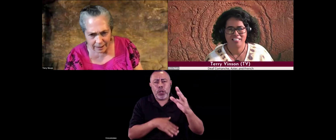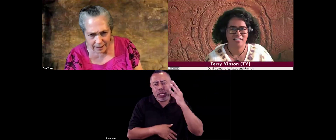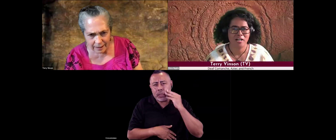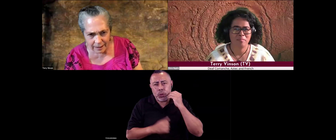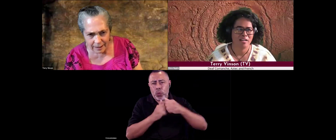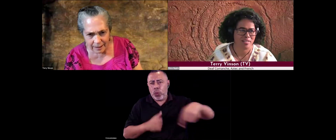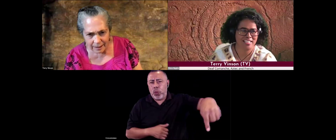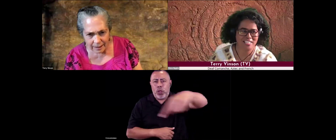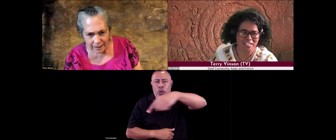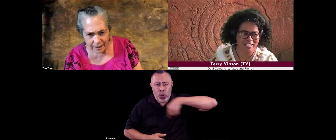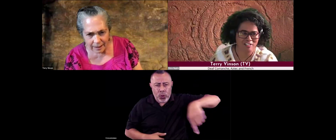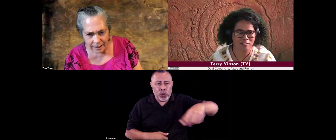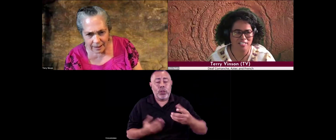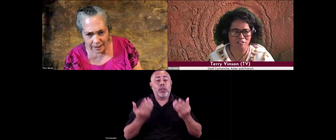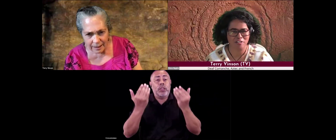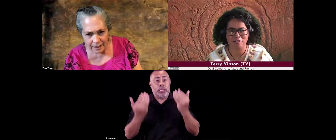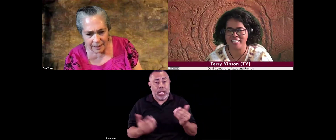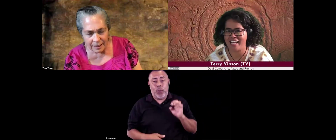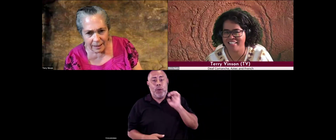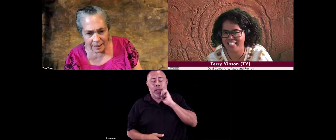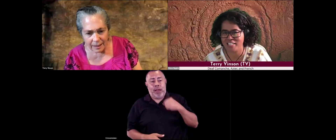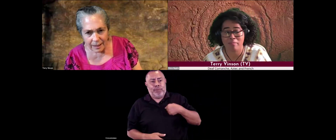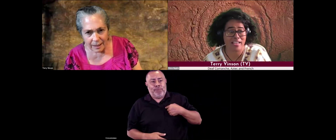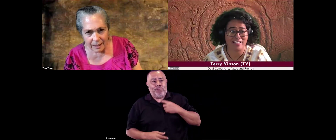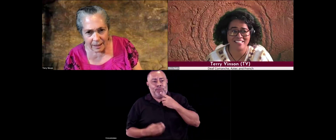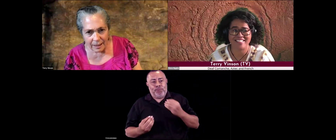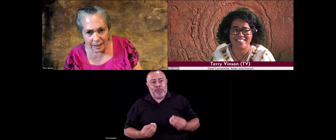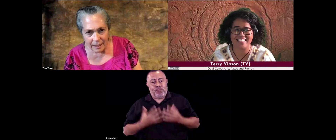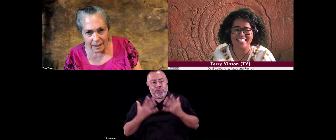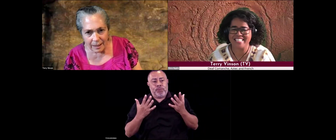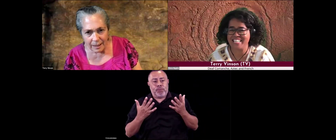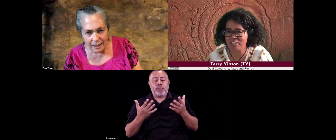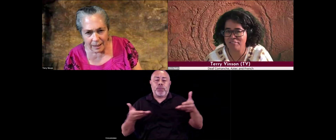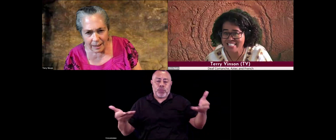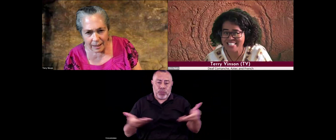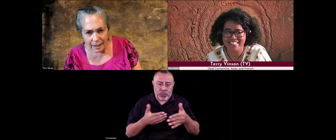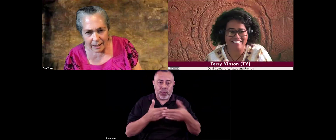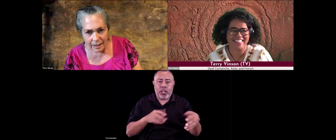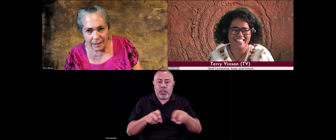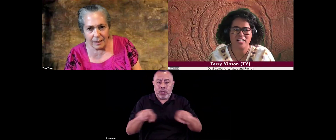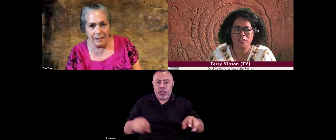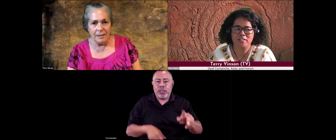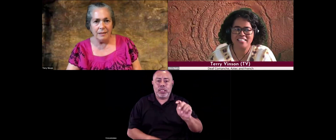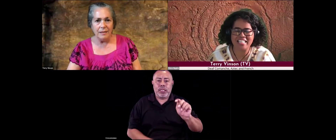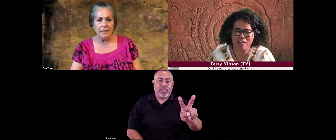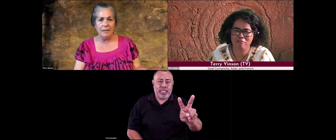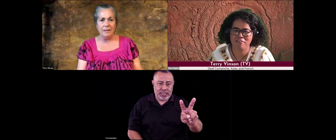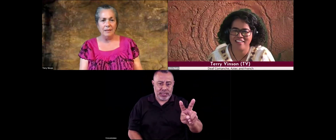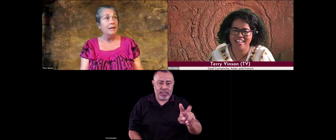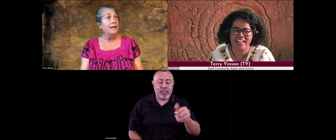It is now my pleasure to introduce our next panelist. Terry Vincent, who is deaf.